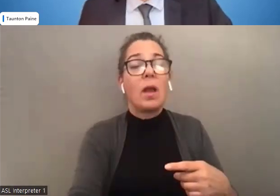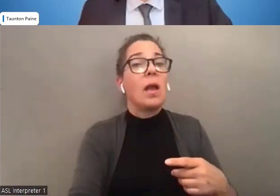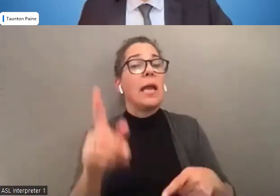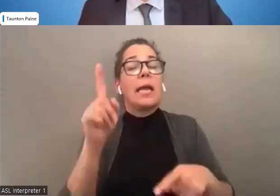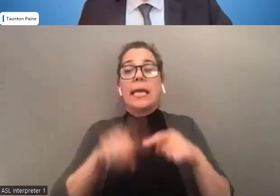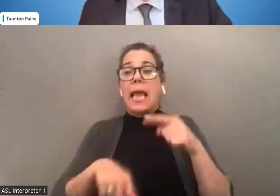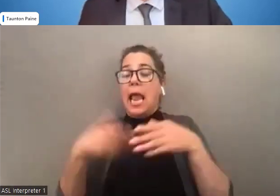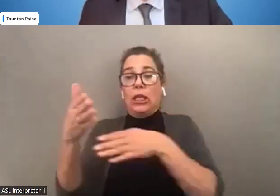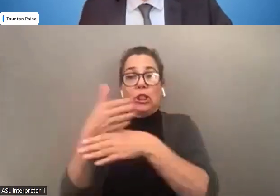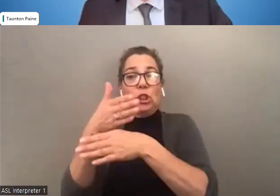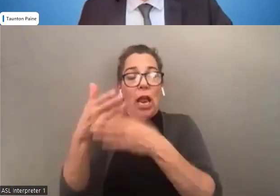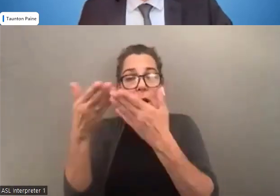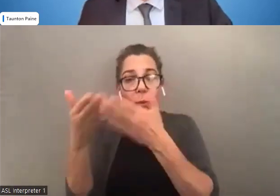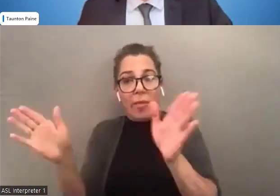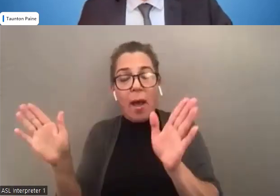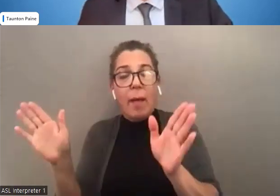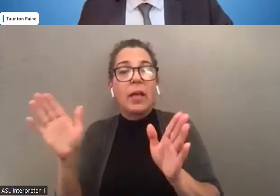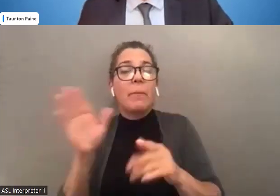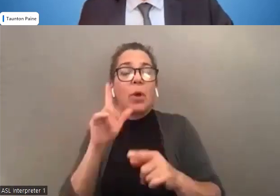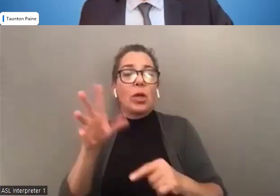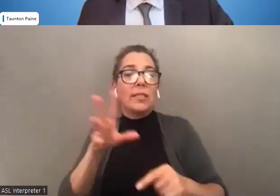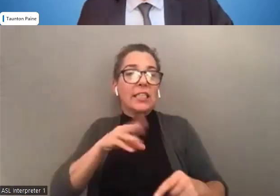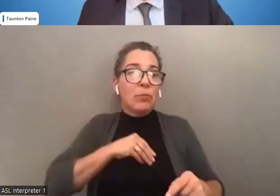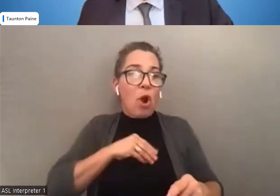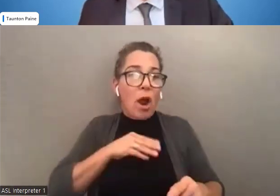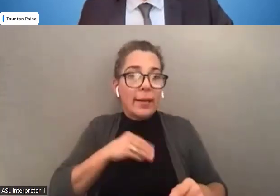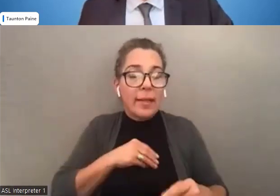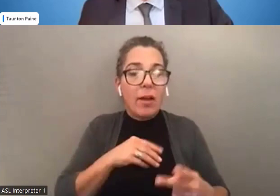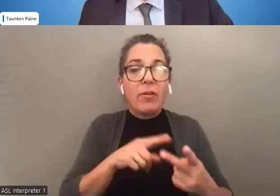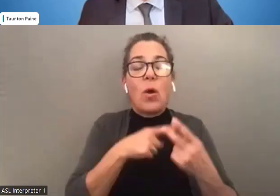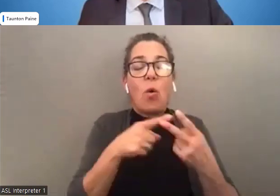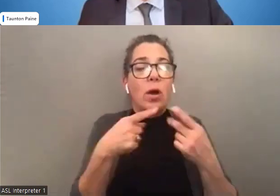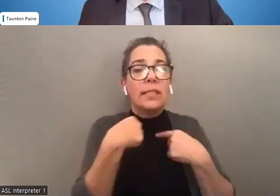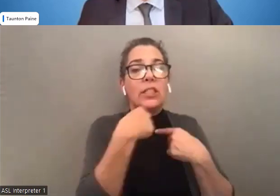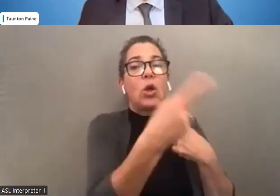or disclosure of proprietary reagents. Taunton, we'll start with you again.